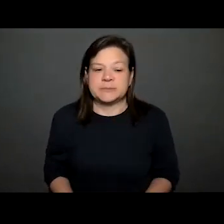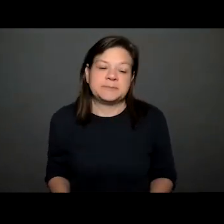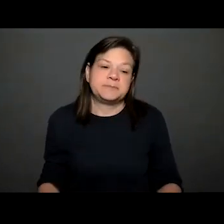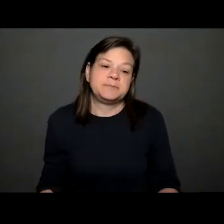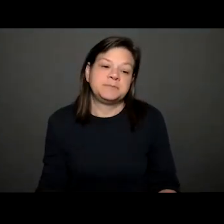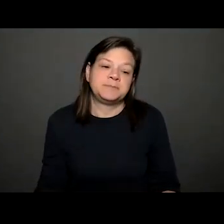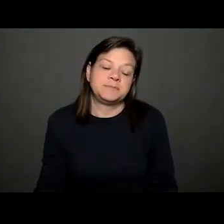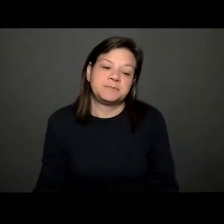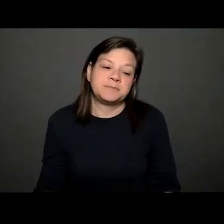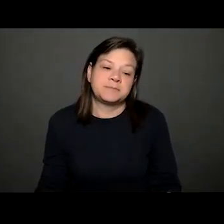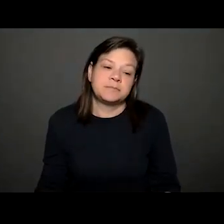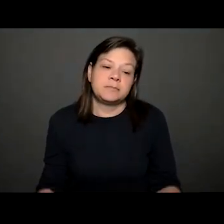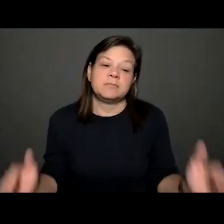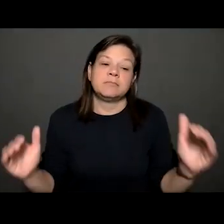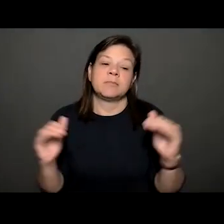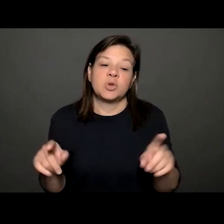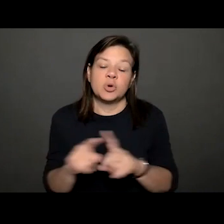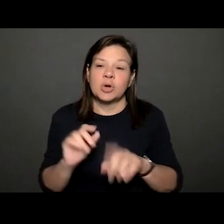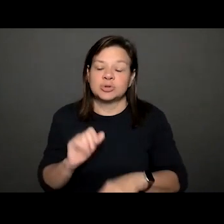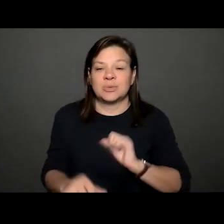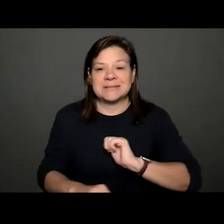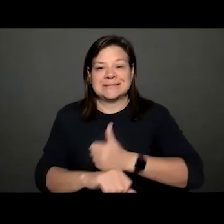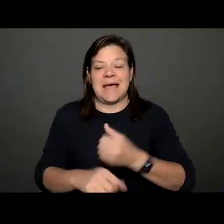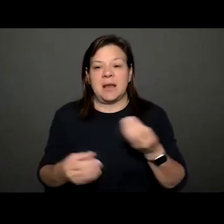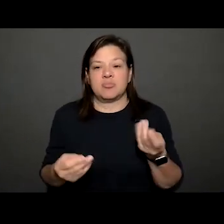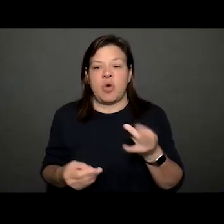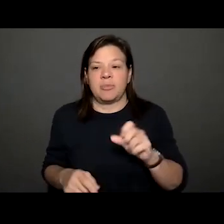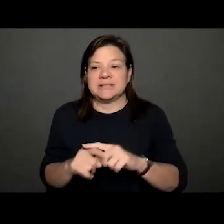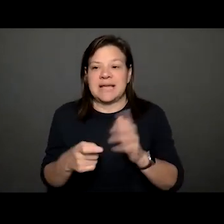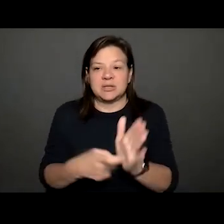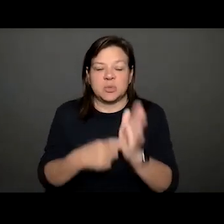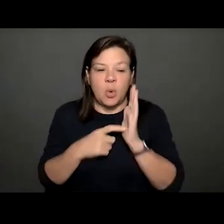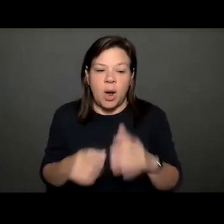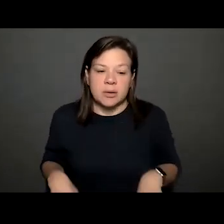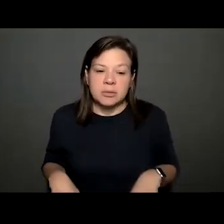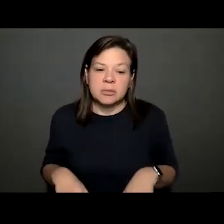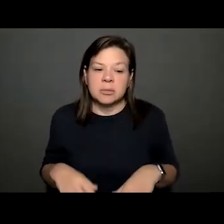TO BE REQUIRED OR PROPERTIES THAT CAN BE SET AS SEARCHABLE FROM WITHIN HubSpot.